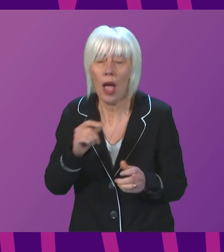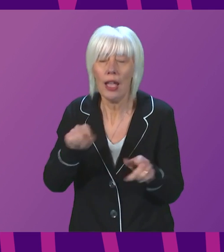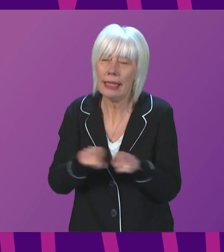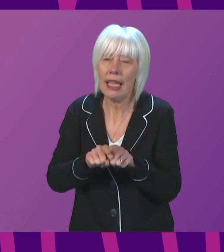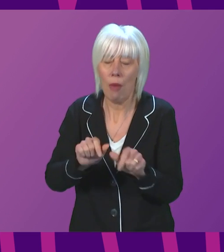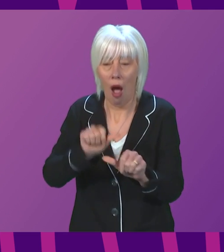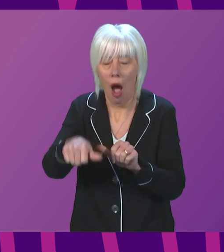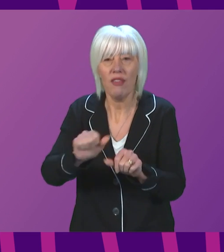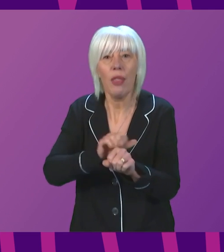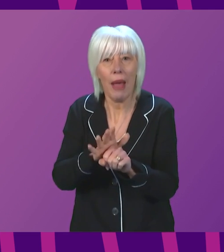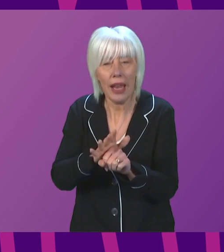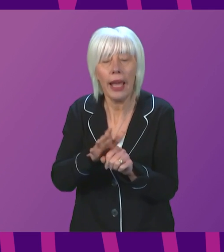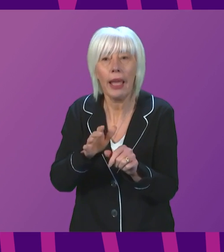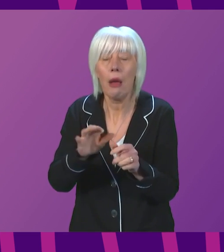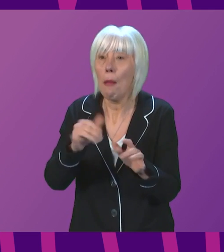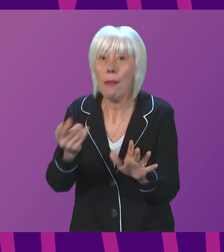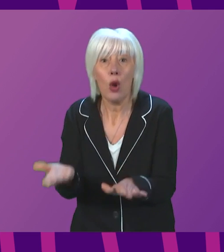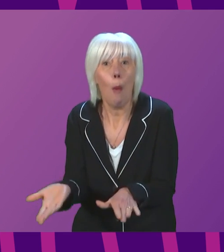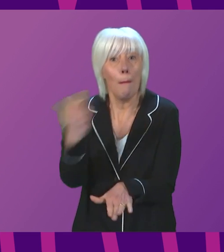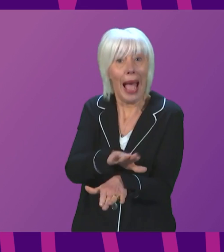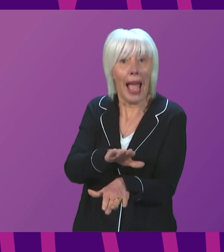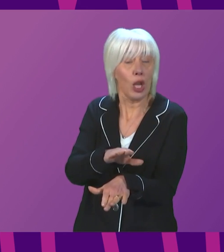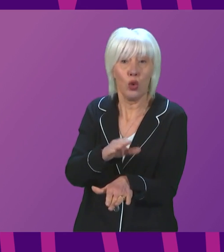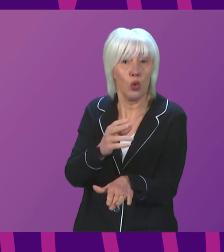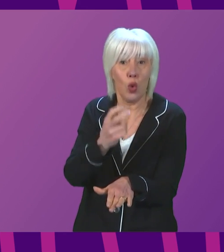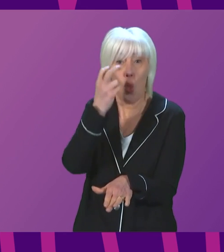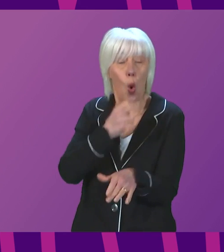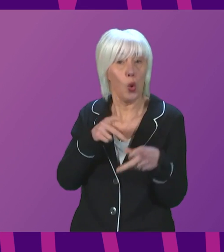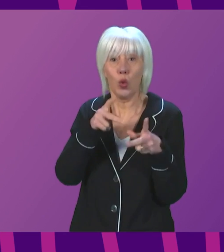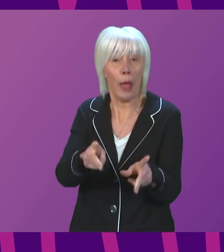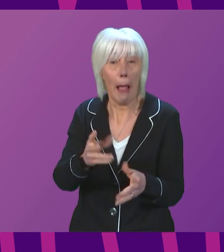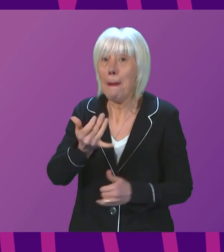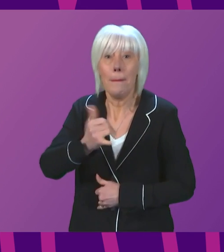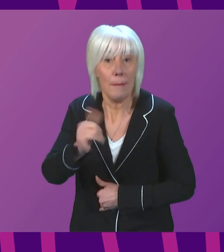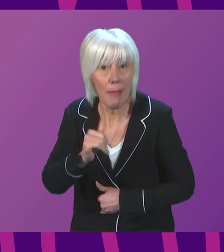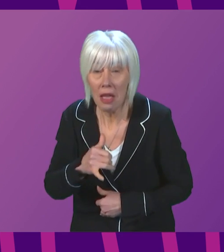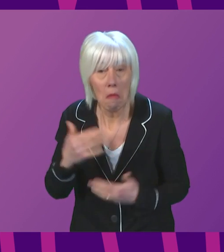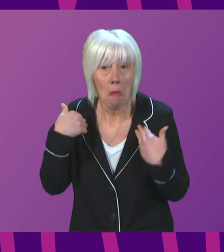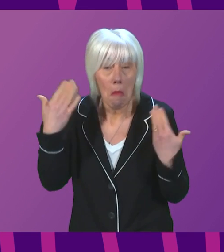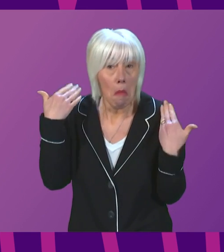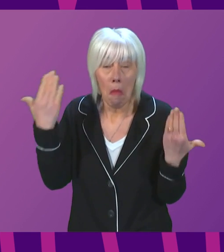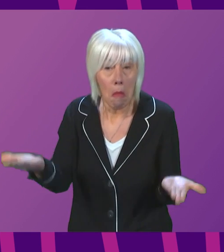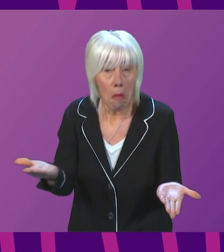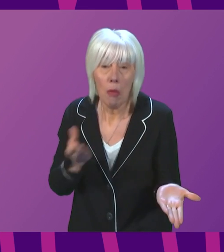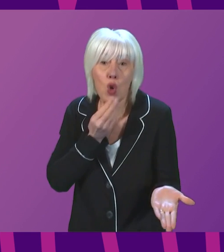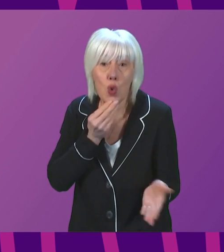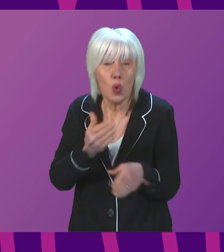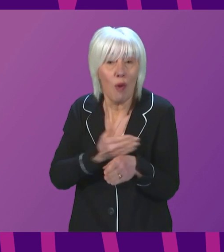Usage of services might also revert to being more like it was before the pandemic, and